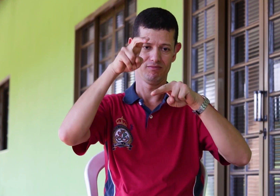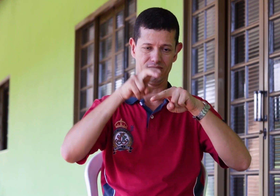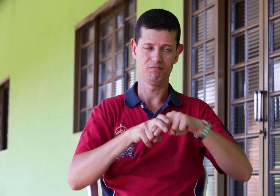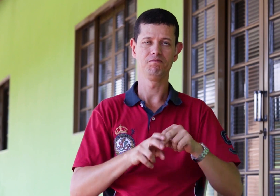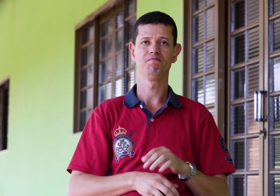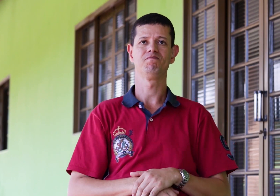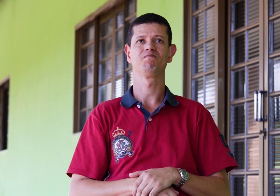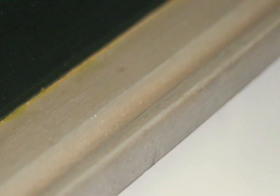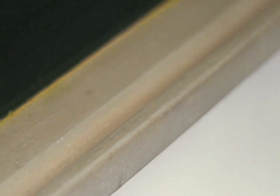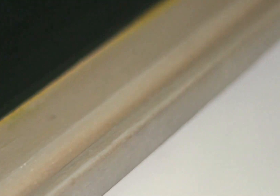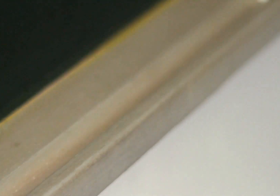I sat at the desk.